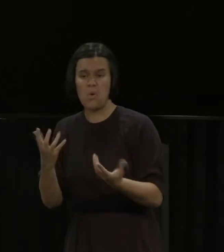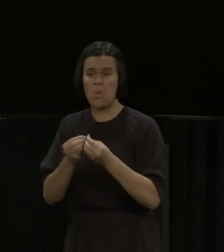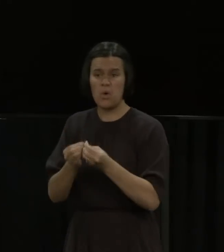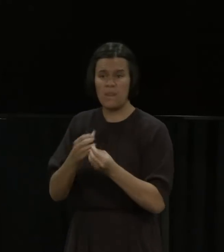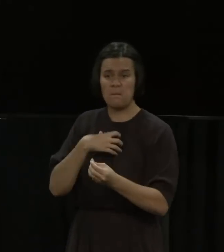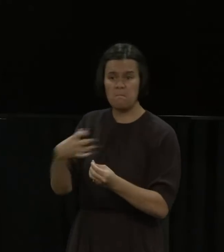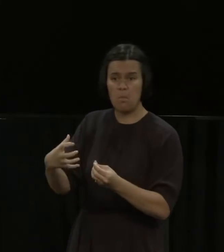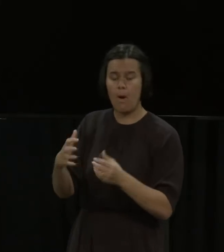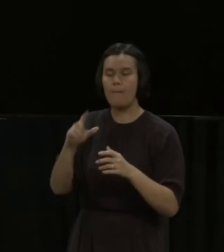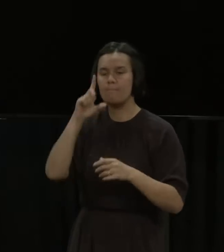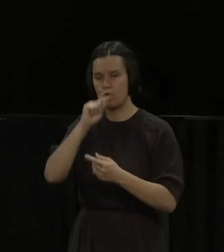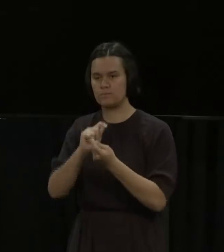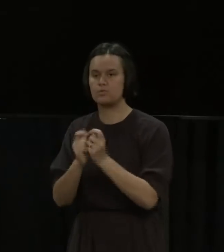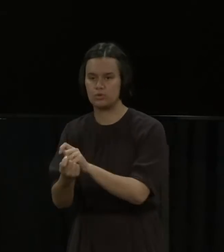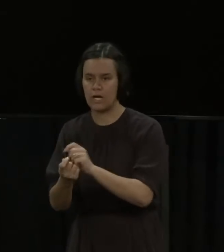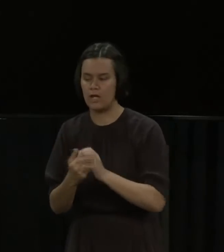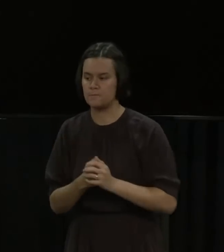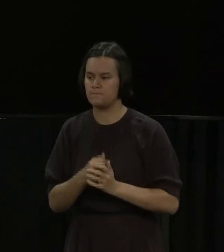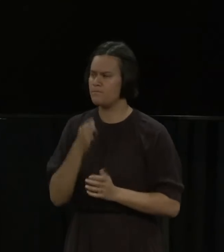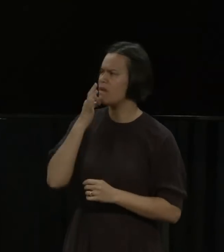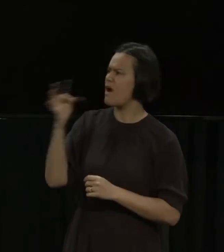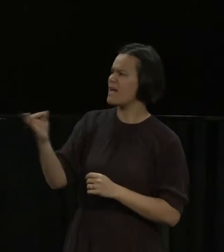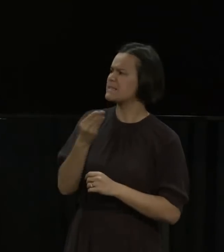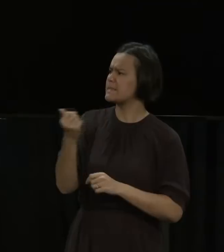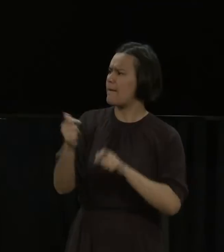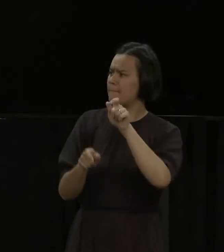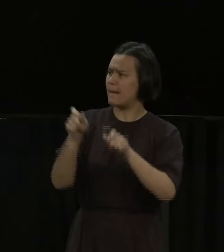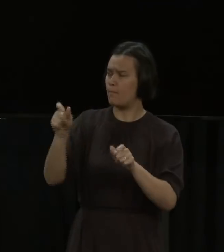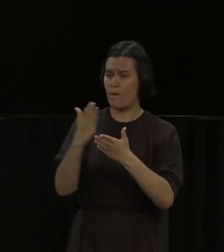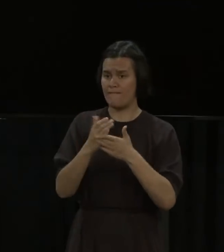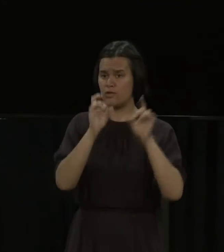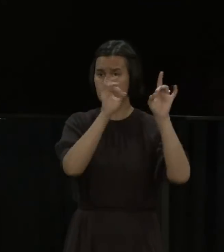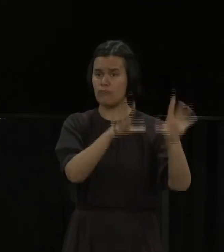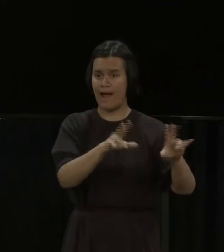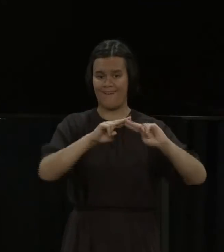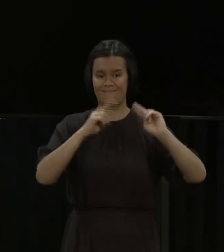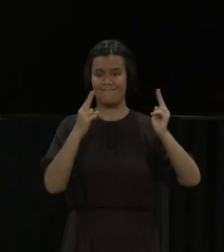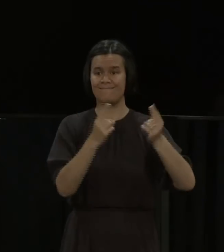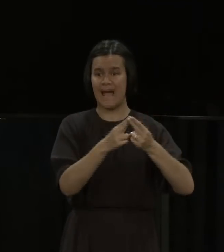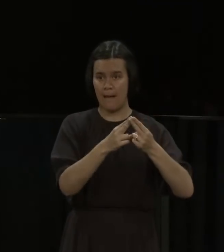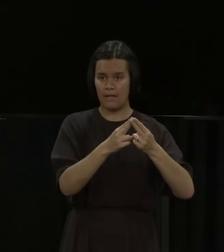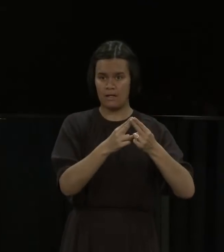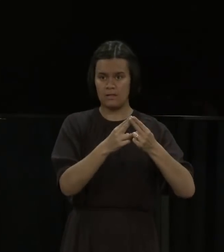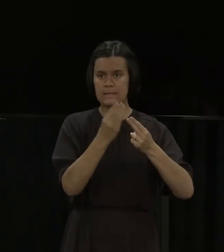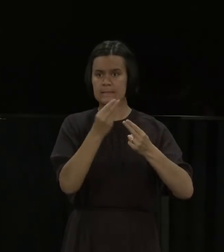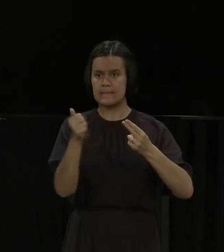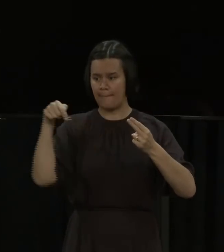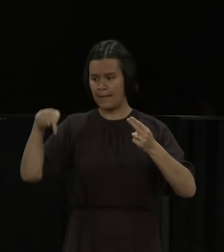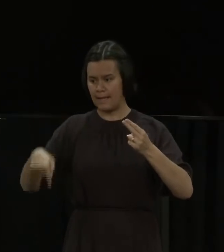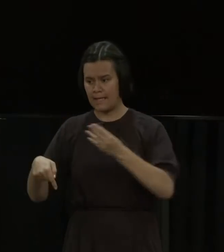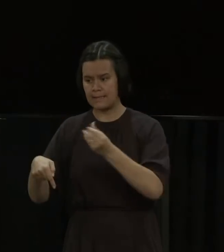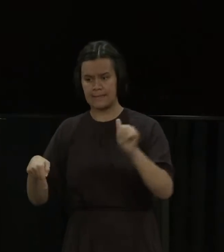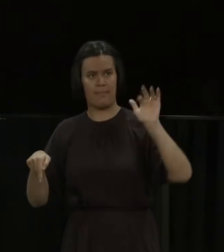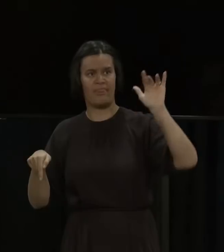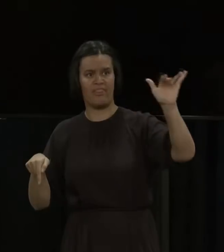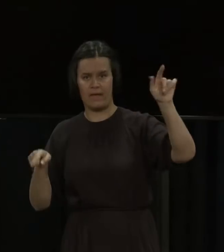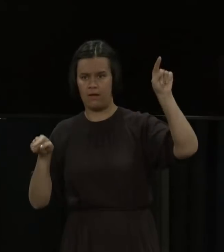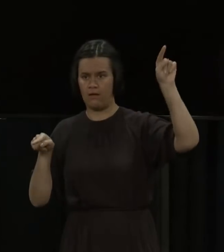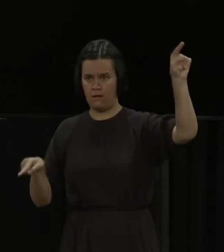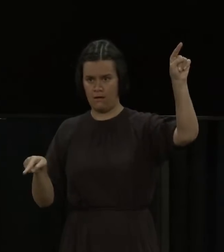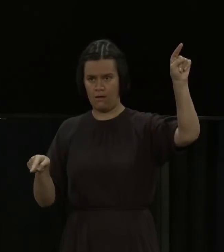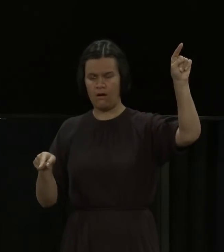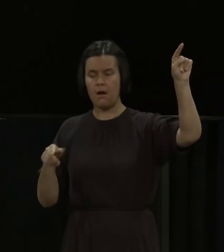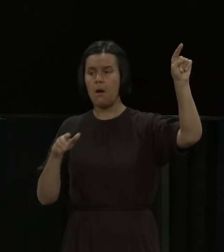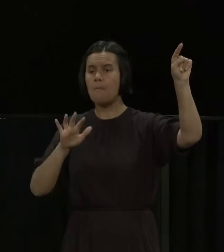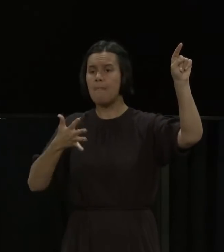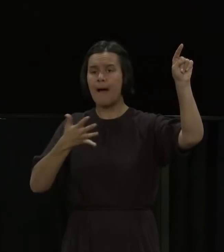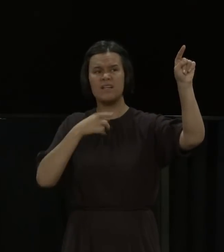for for as long as just a minor